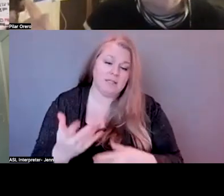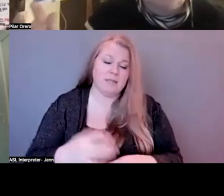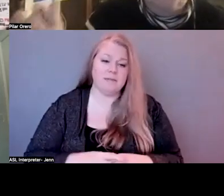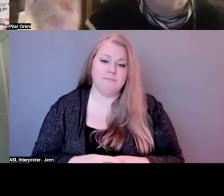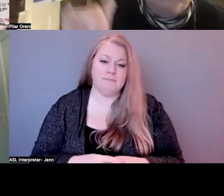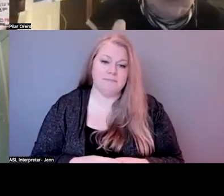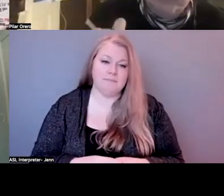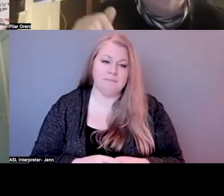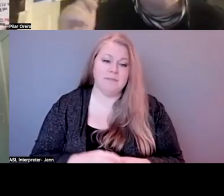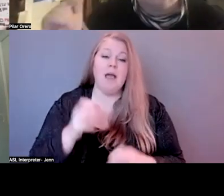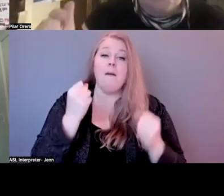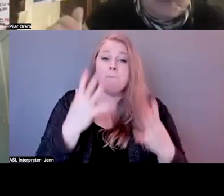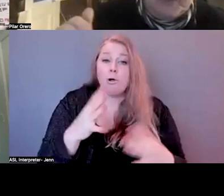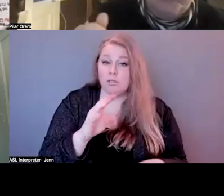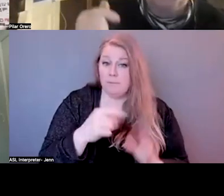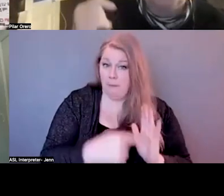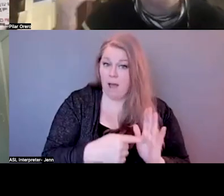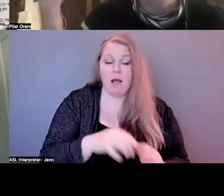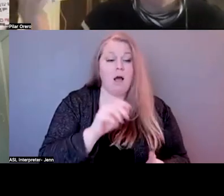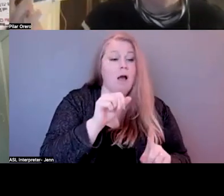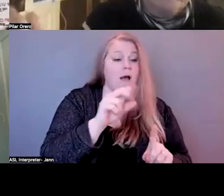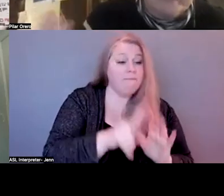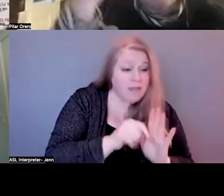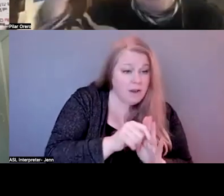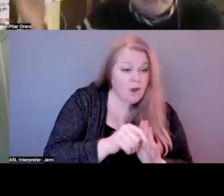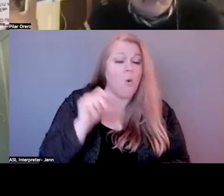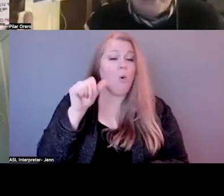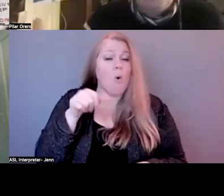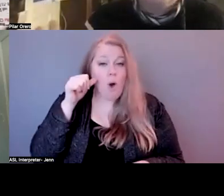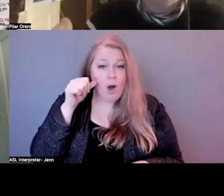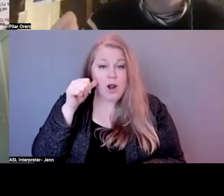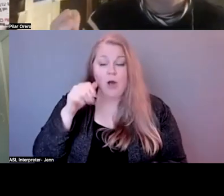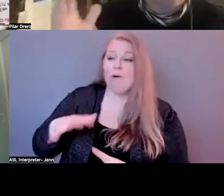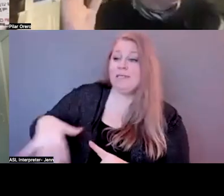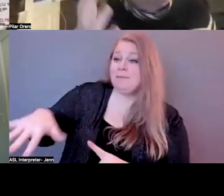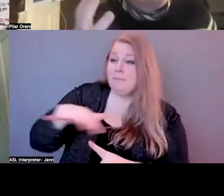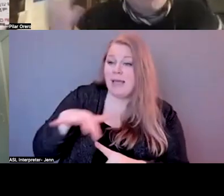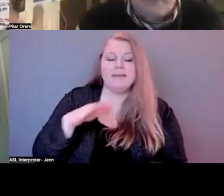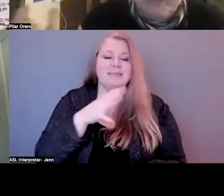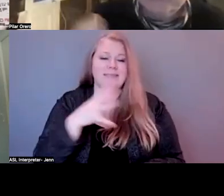So it would be video and it would be audio and it would be in space, and it would be with directionality.